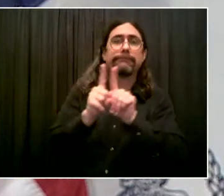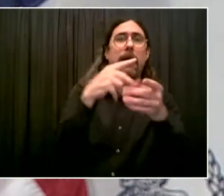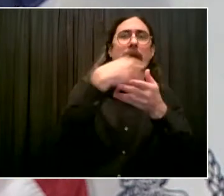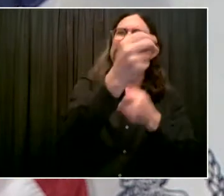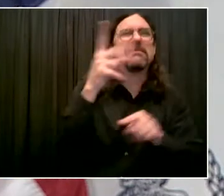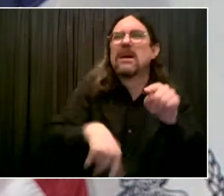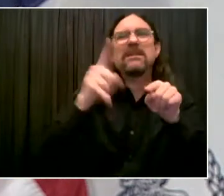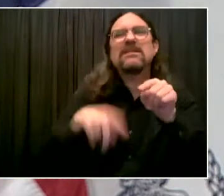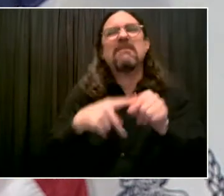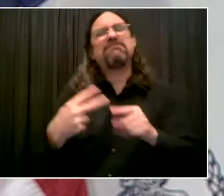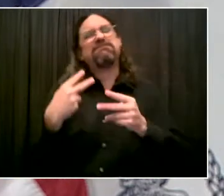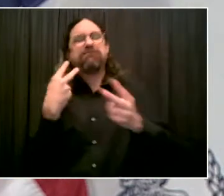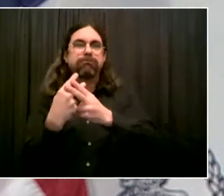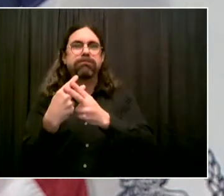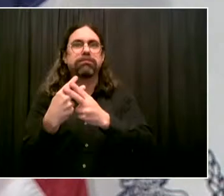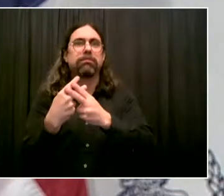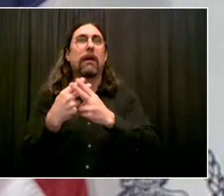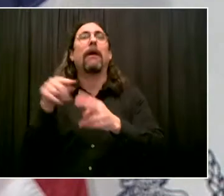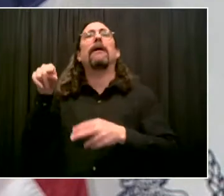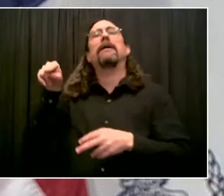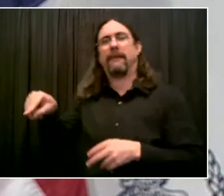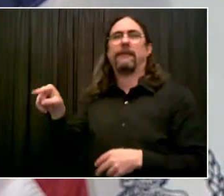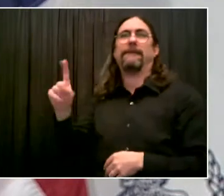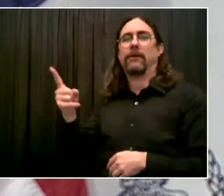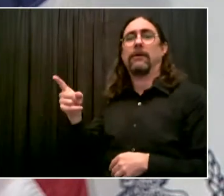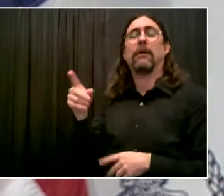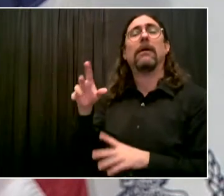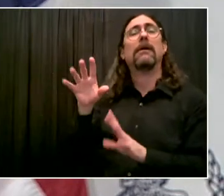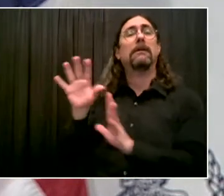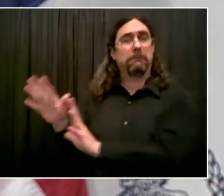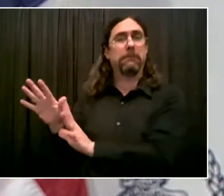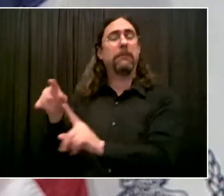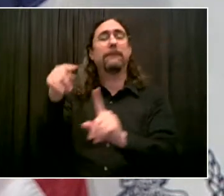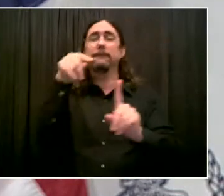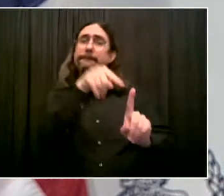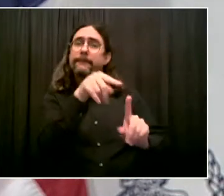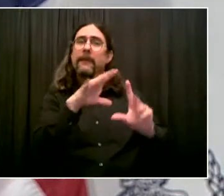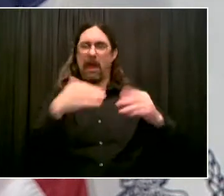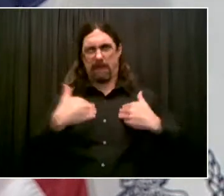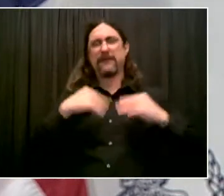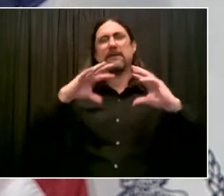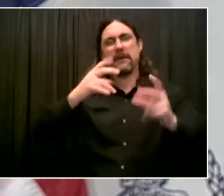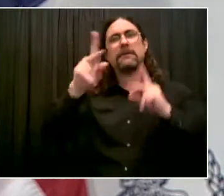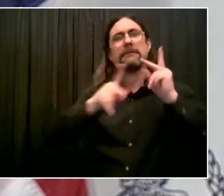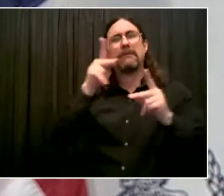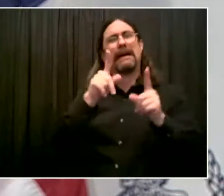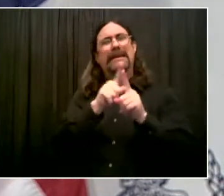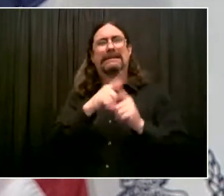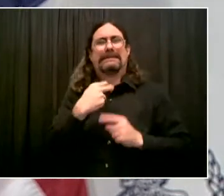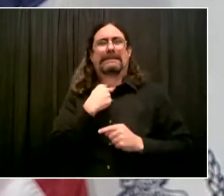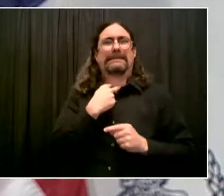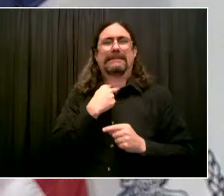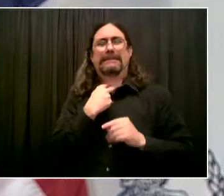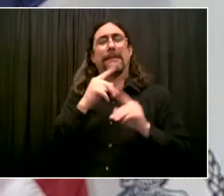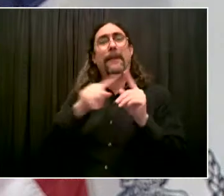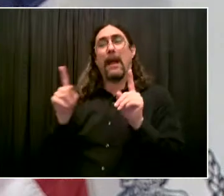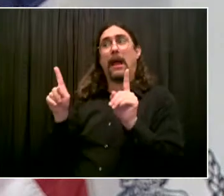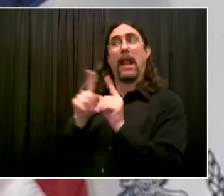OPTIION. THAT T S IJOB ONE. THERE ARE FOLKS WHO CAN LEAD WITH DIFFICULTY